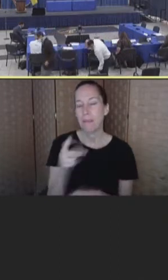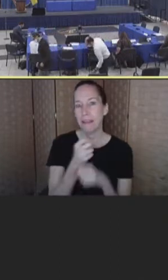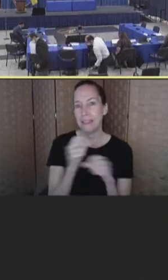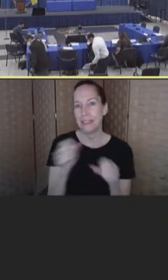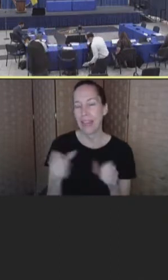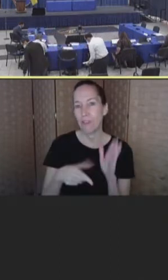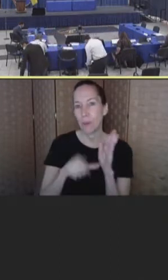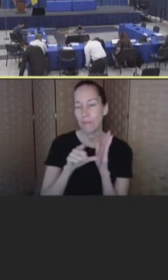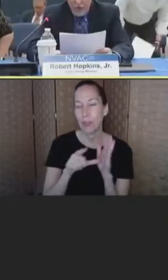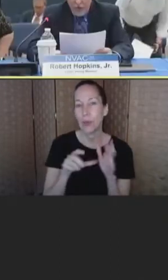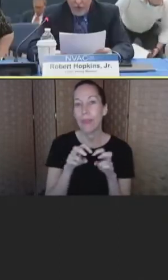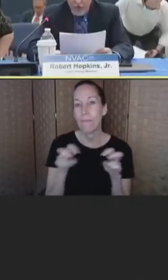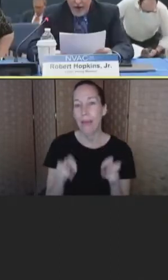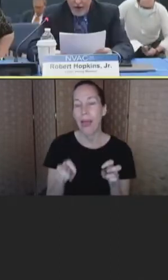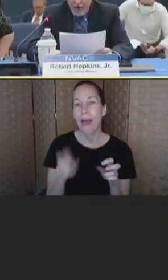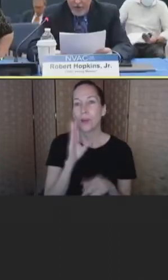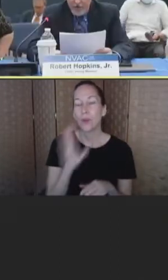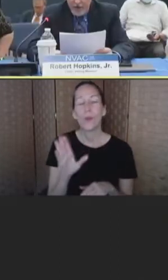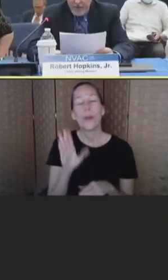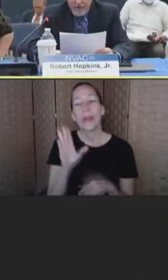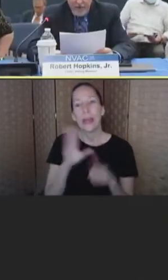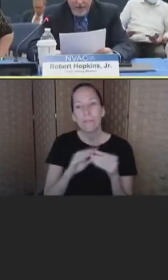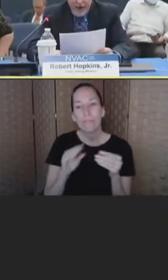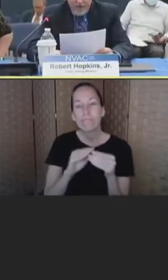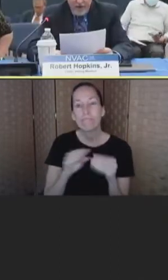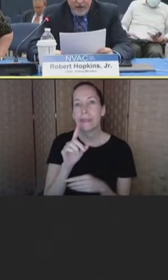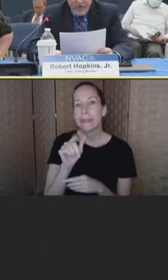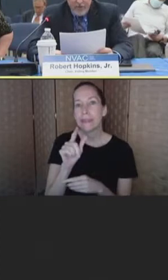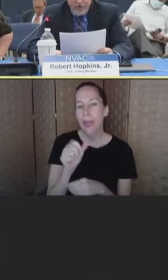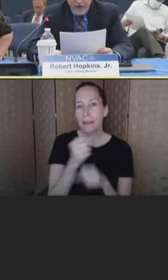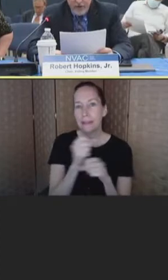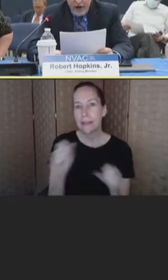speakers will provide a review of data on the safety of the vaccines used in the United